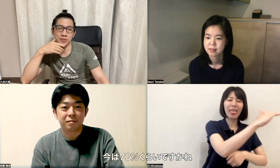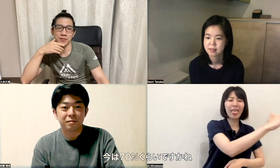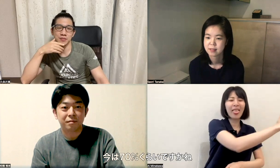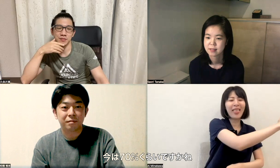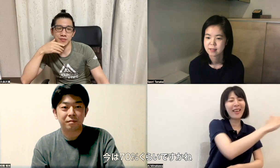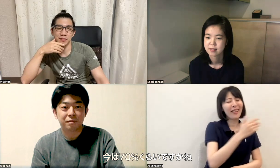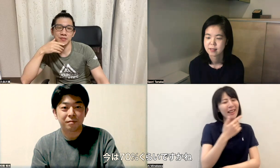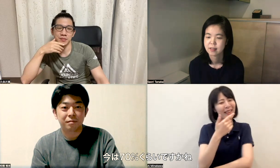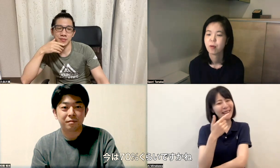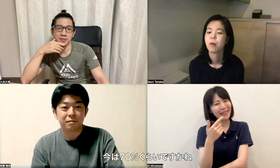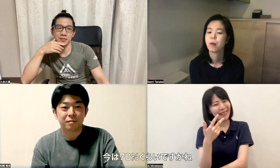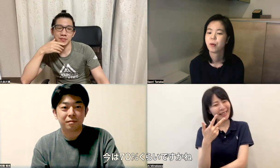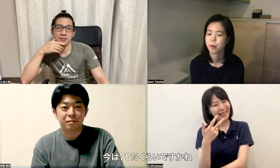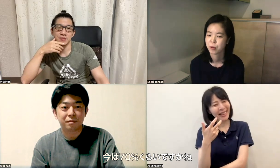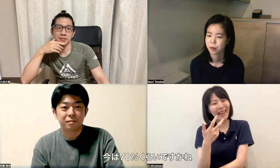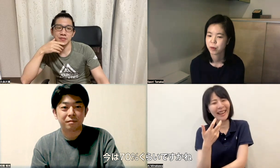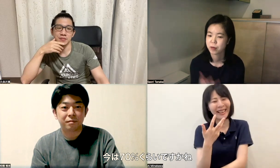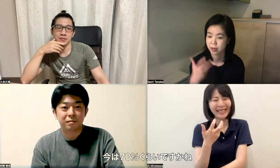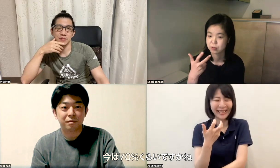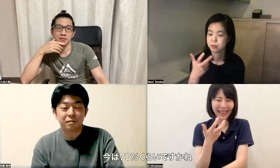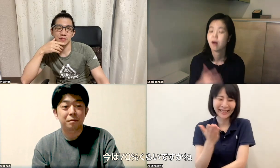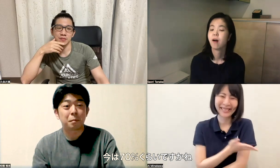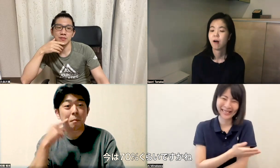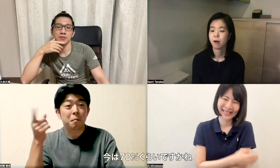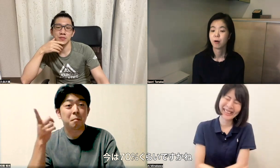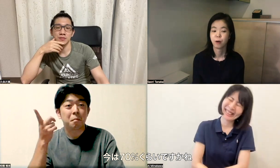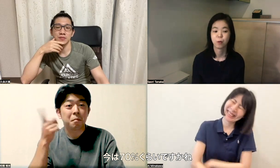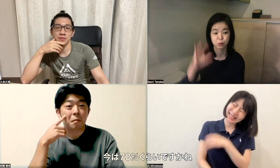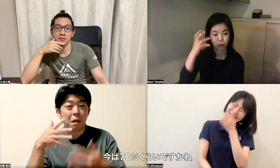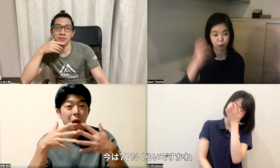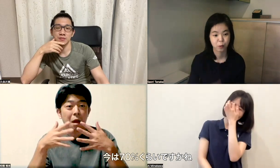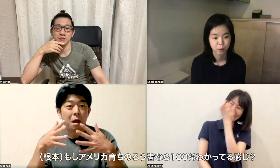and now it's about 70%.